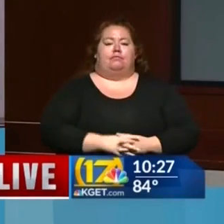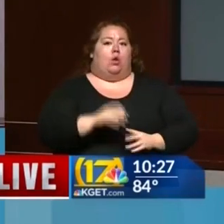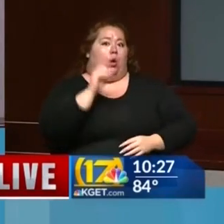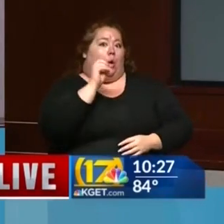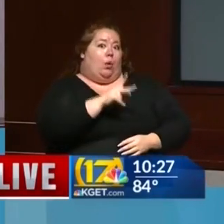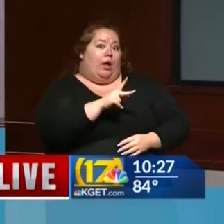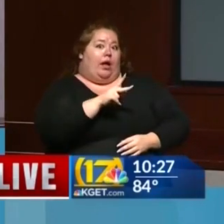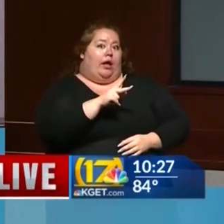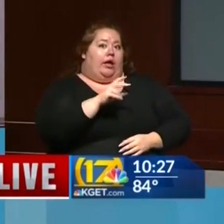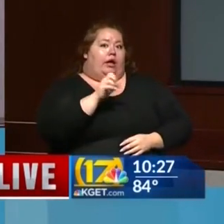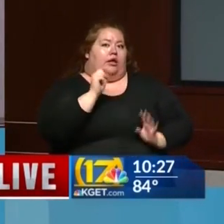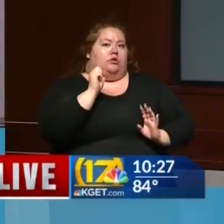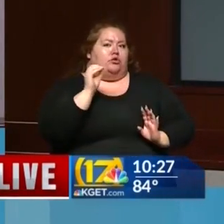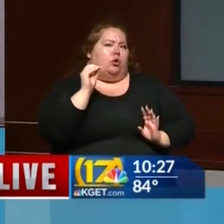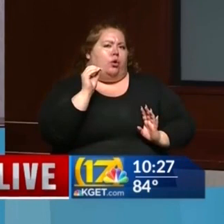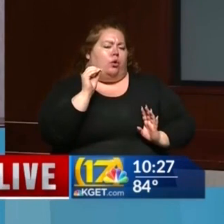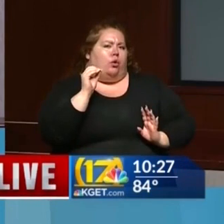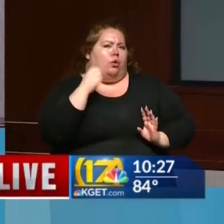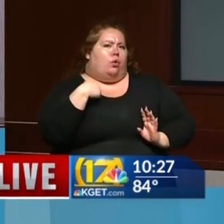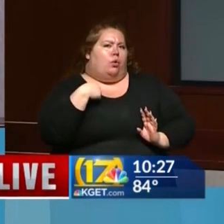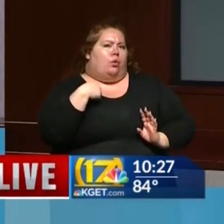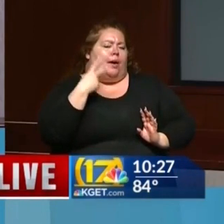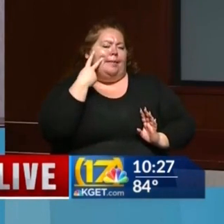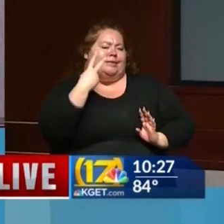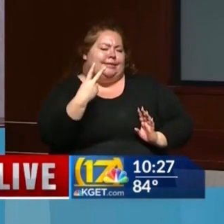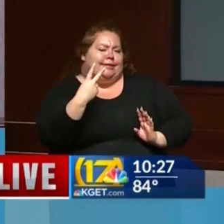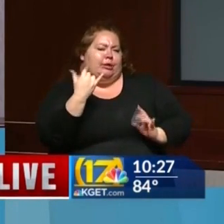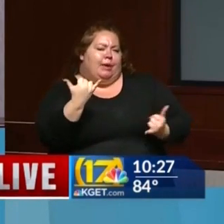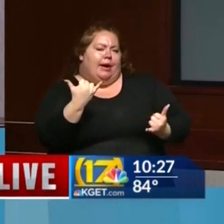AFTER AHEAD TO RELEASE THE INFORMATION IN A SAFE AND APPROPRIATE MANNER.